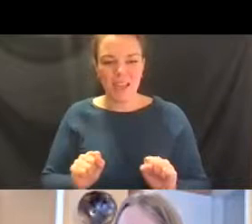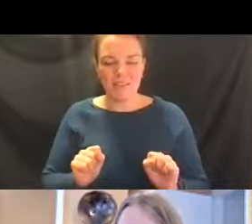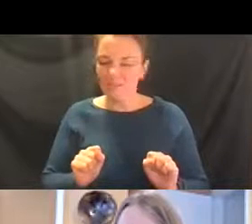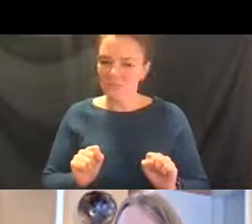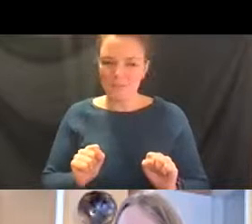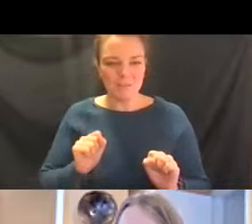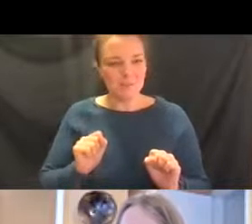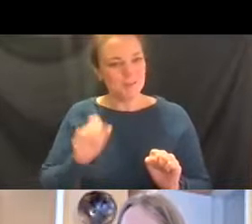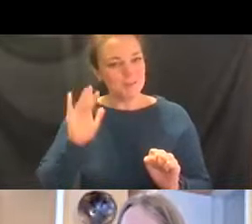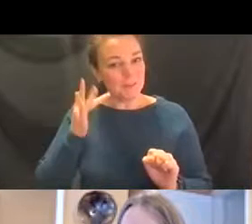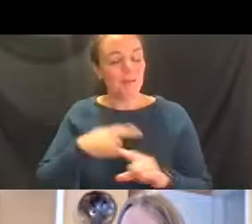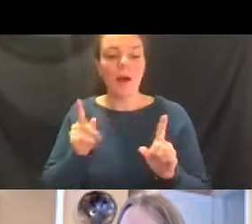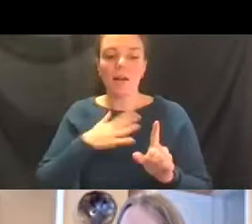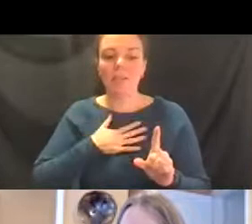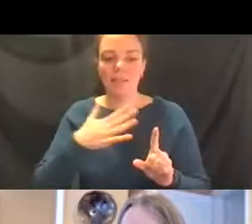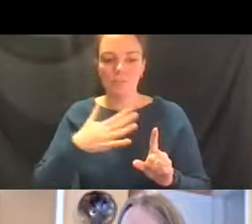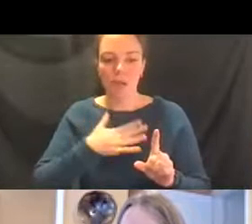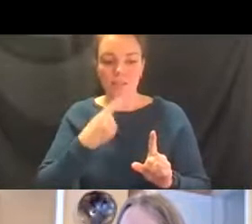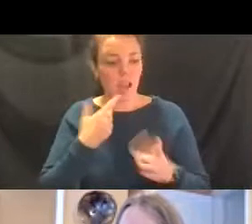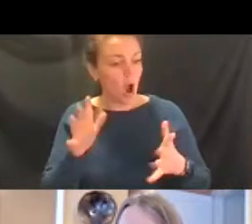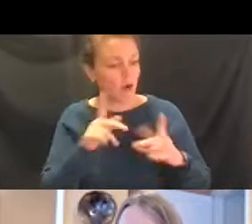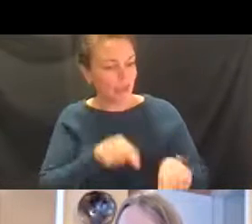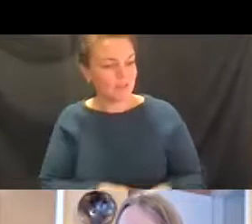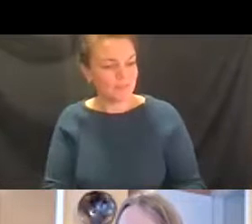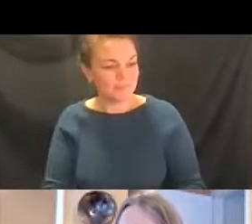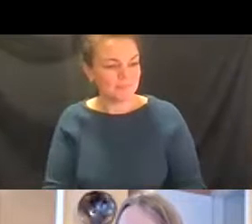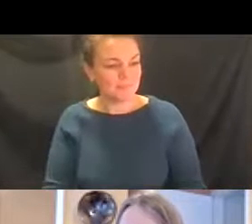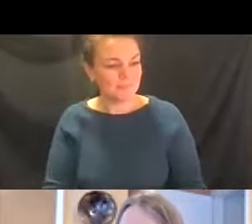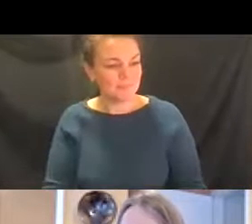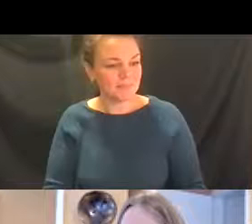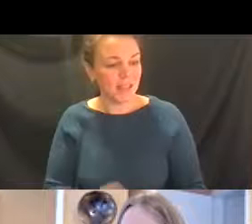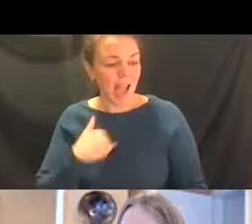and tell them you've answered it and you give them the number of times you will answer it.